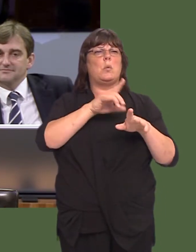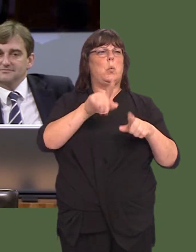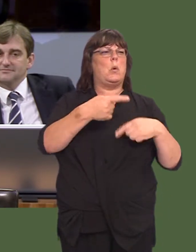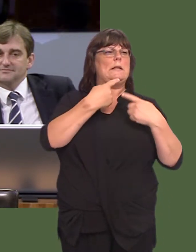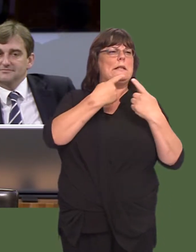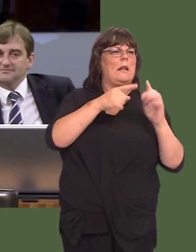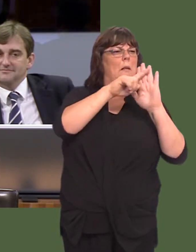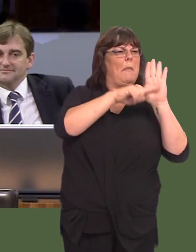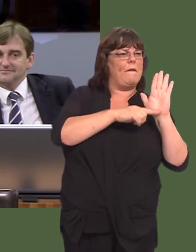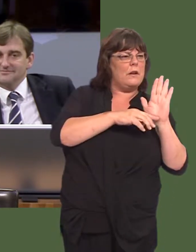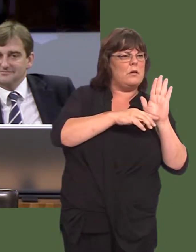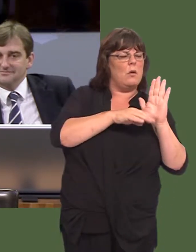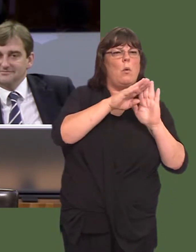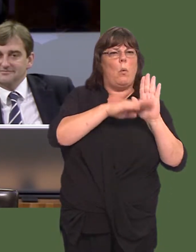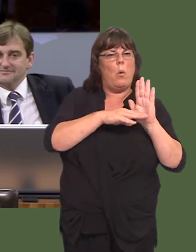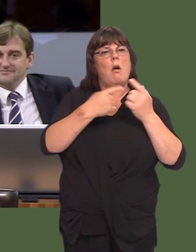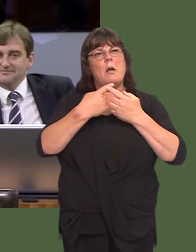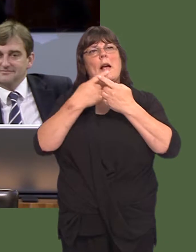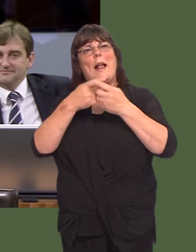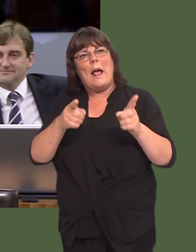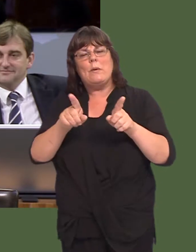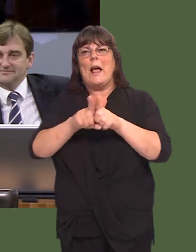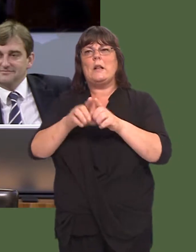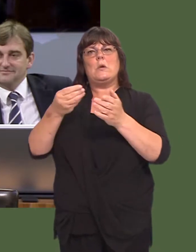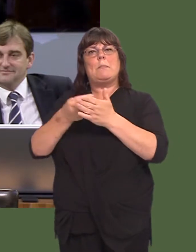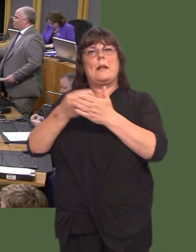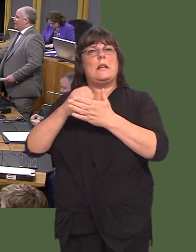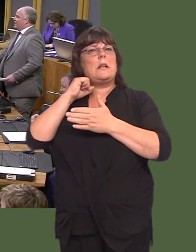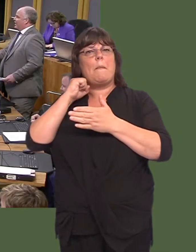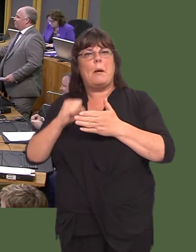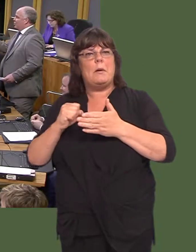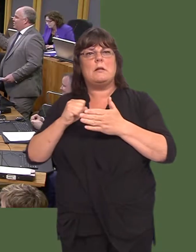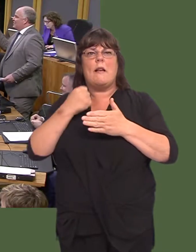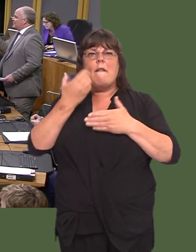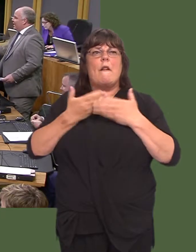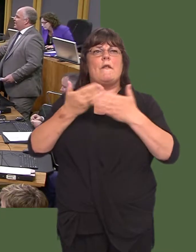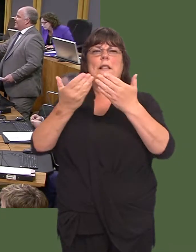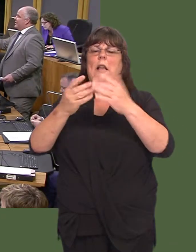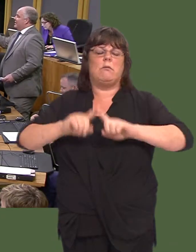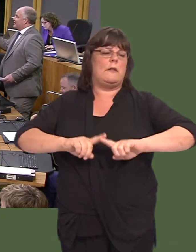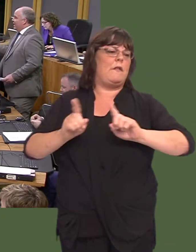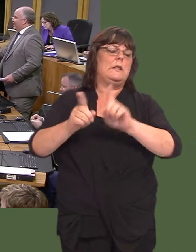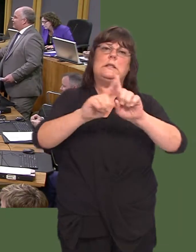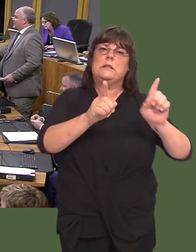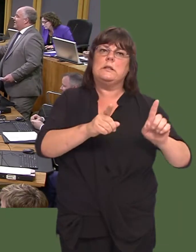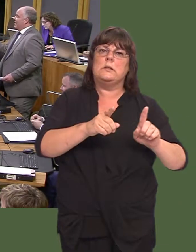between the message thatís in the manifesto and the spending commitments that youíre signing up to day in, day out?